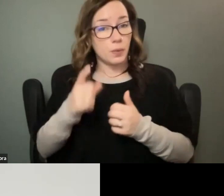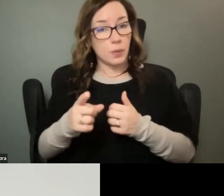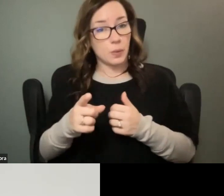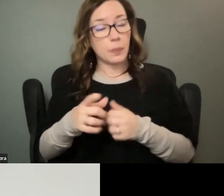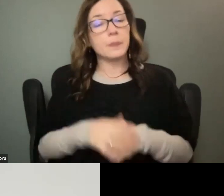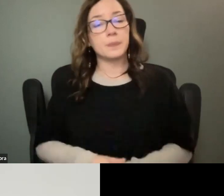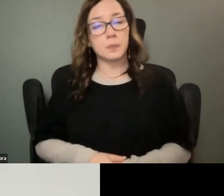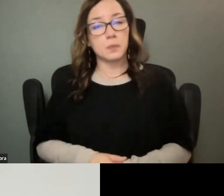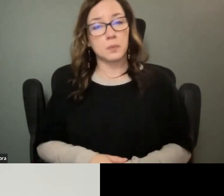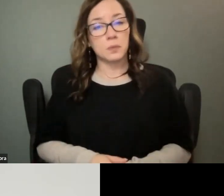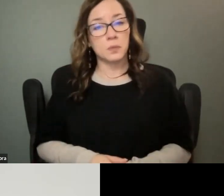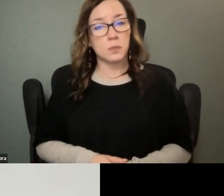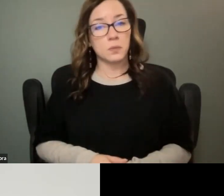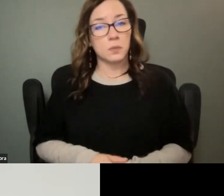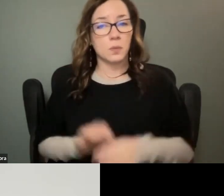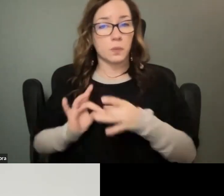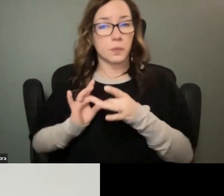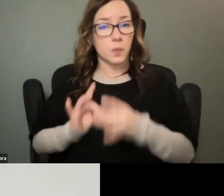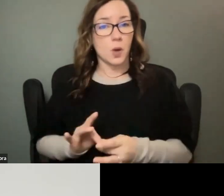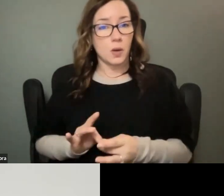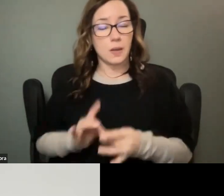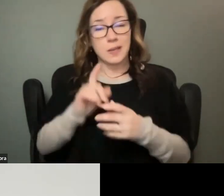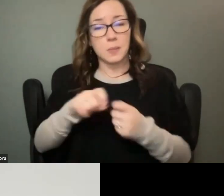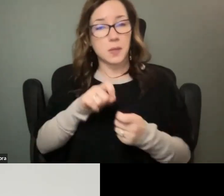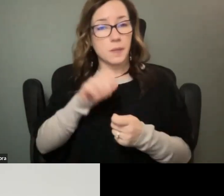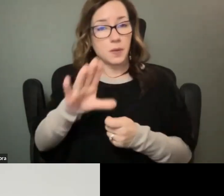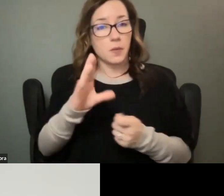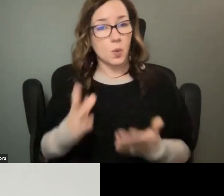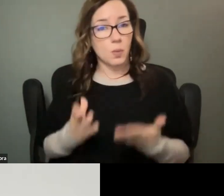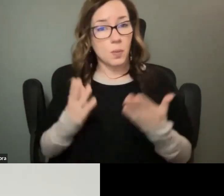about your about the specifics of your proposal